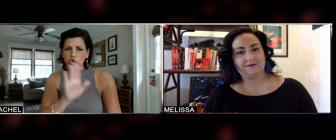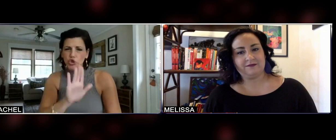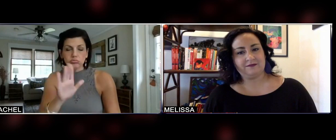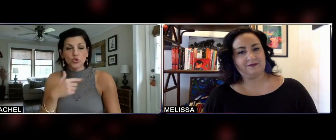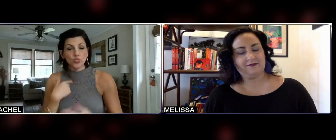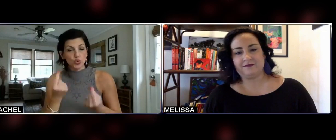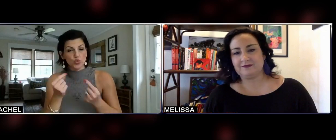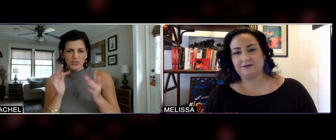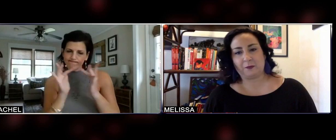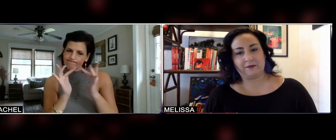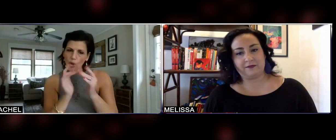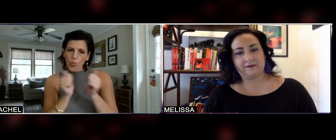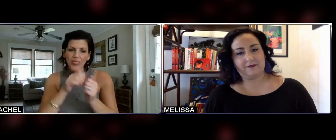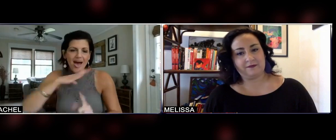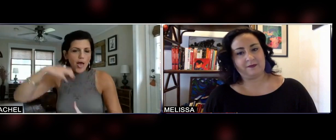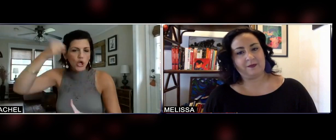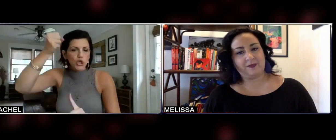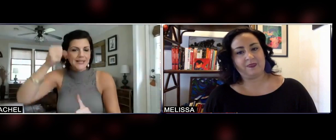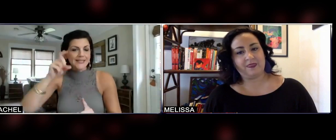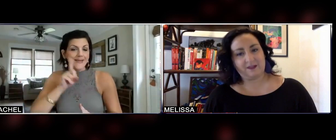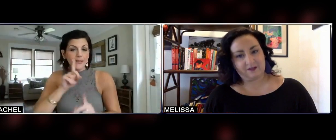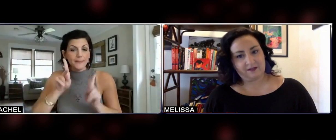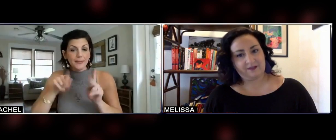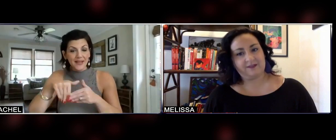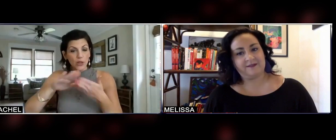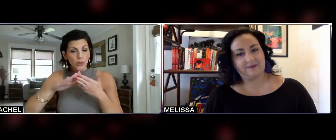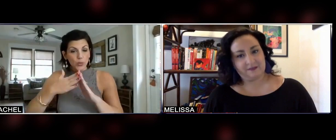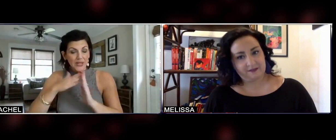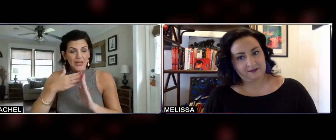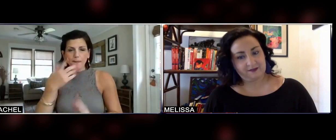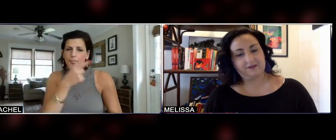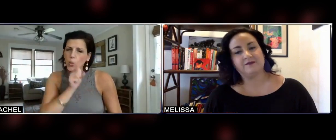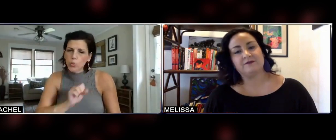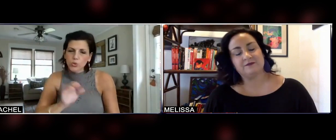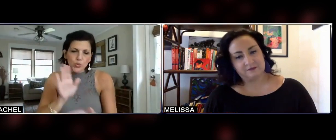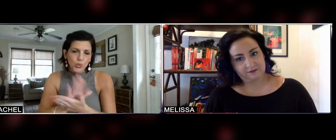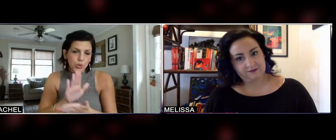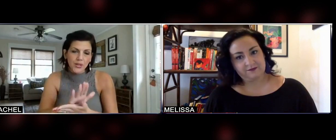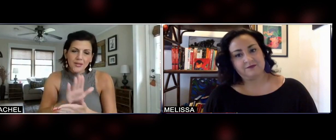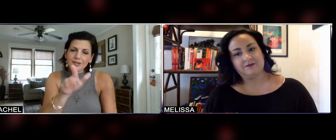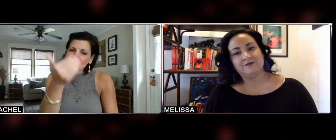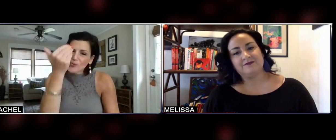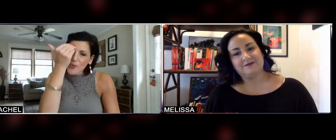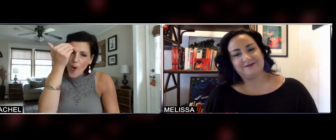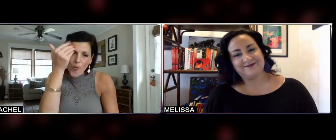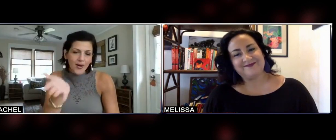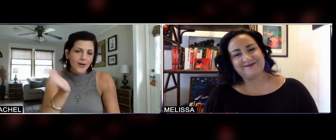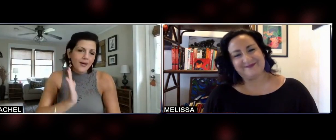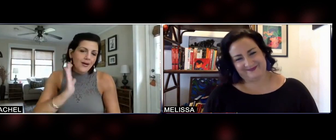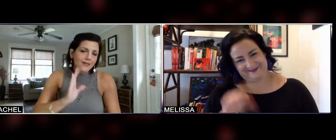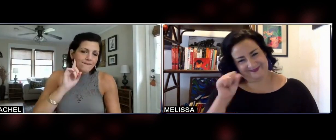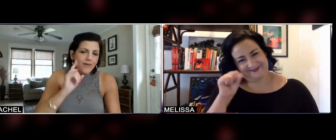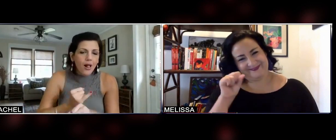about deaf culture. What I would do is reach out to the elders of the deaf community. They're old school, you know, they went to Deaf schools